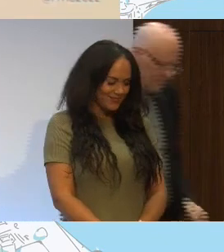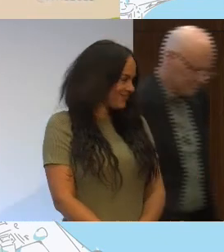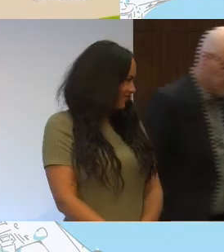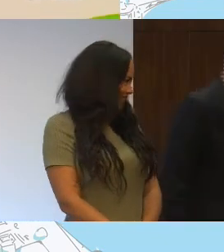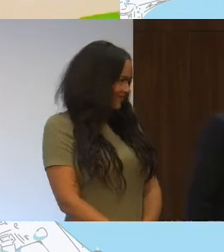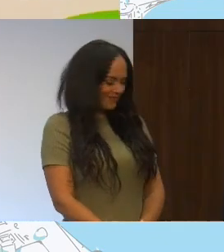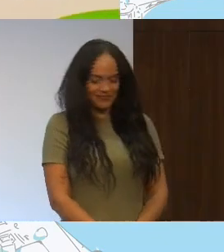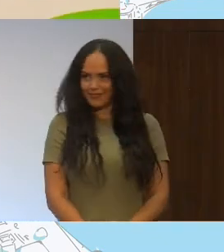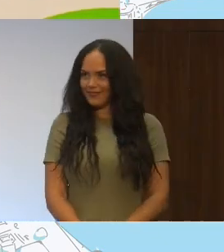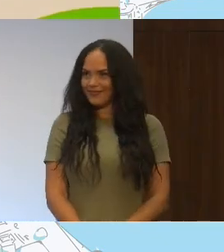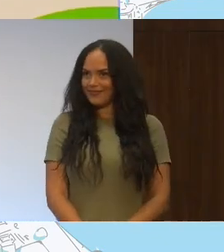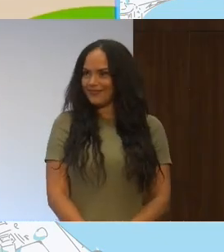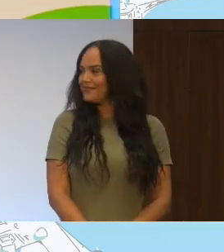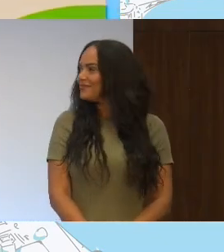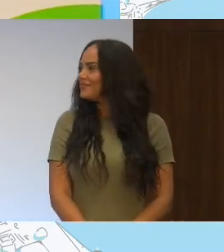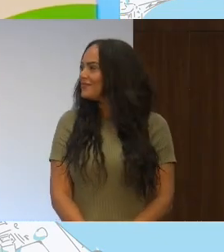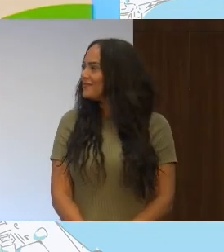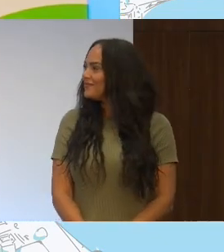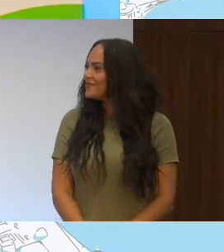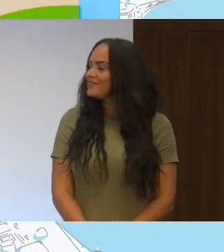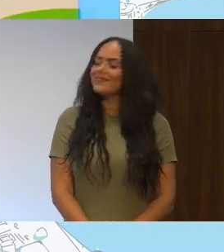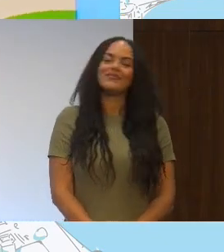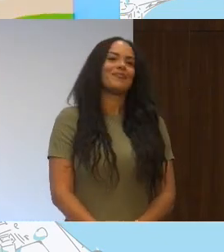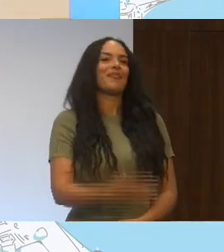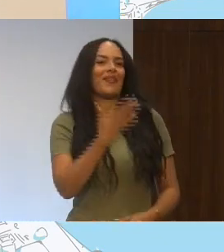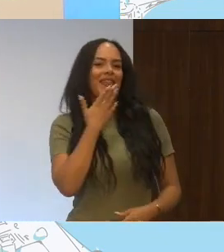And with this, I'll pass it on to Michelle. Thank you. Thank you for that.